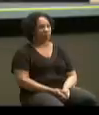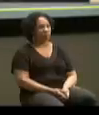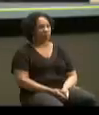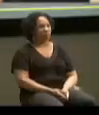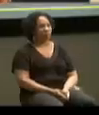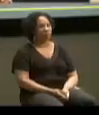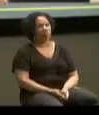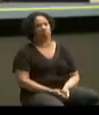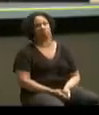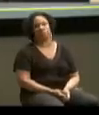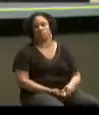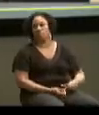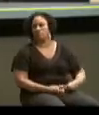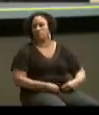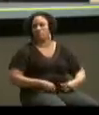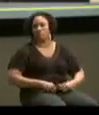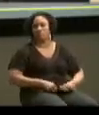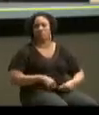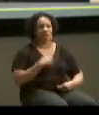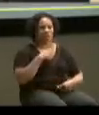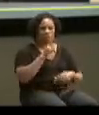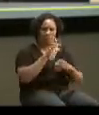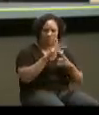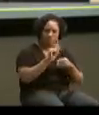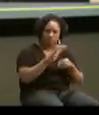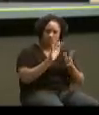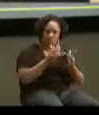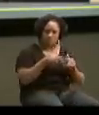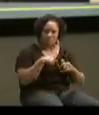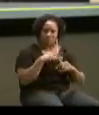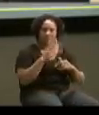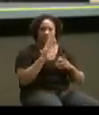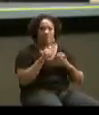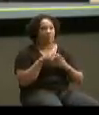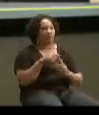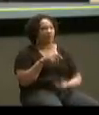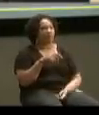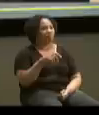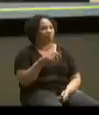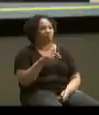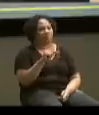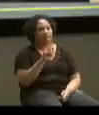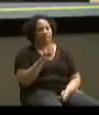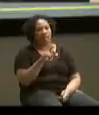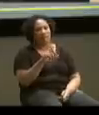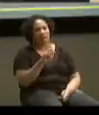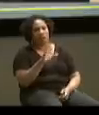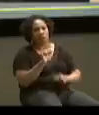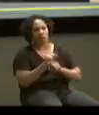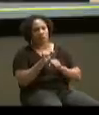I HOPE THAT ANSWERS PART OF YOUR QUESTION. QUESTION. I HEARD WE HAVE ONE QUESTION ONLINE. WE KEEP TALKING ABOUT TELEWORK.